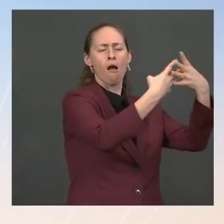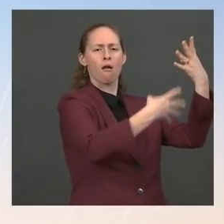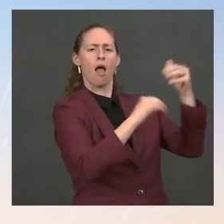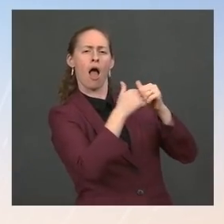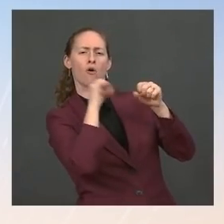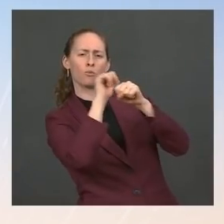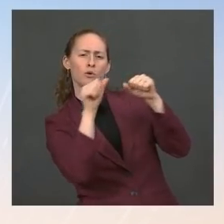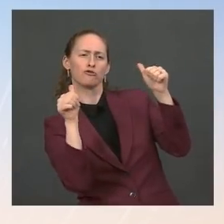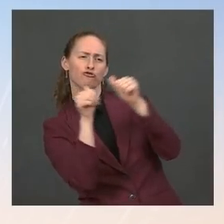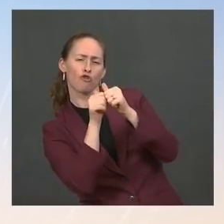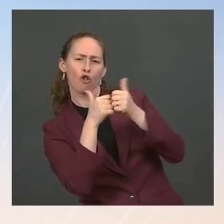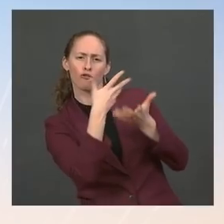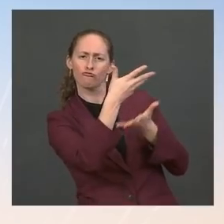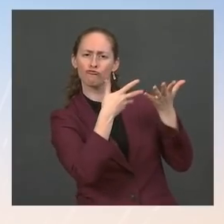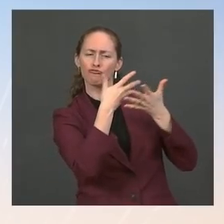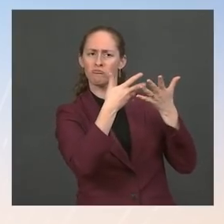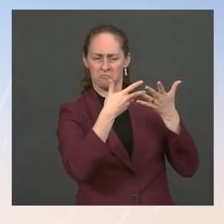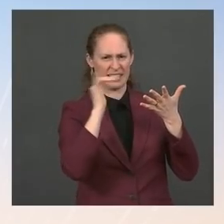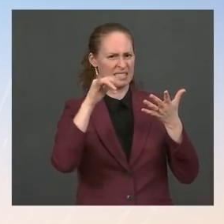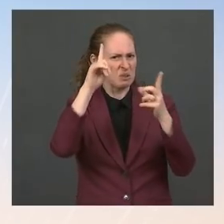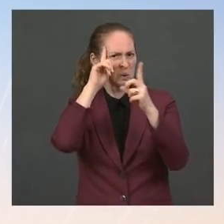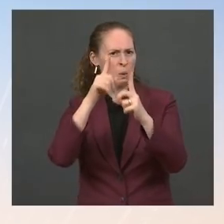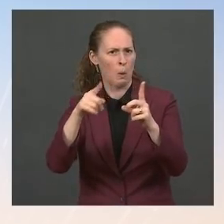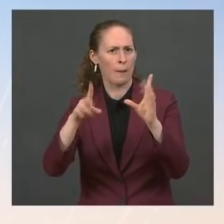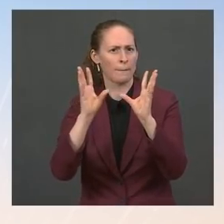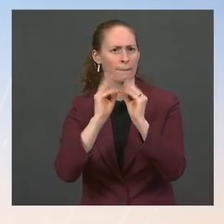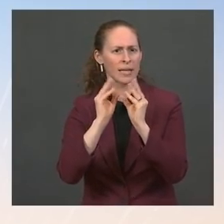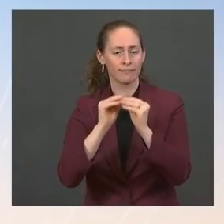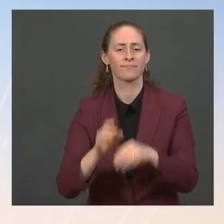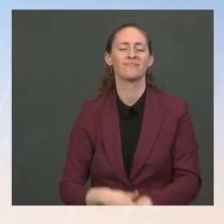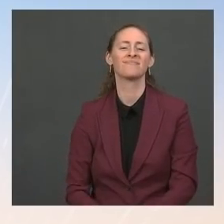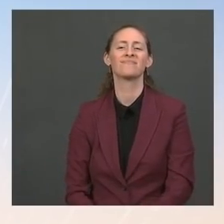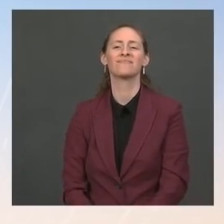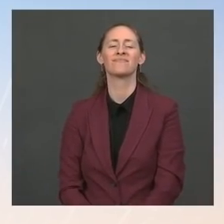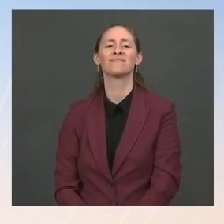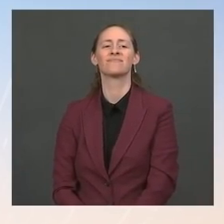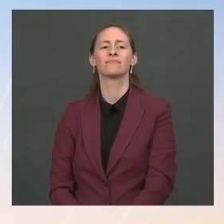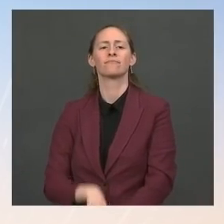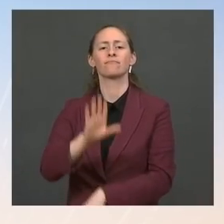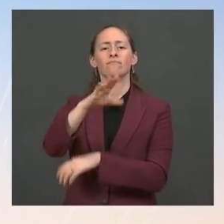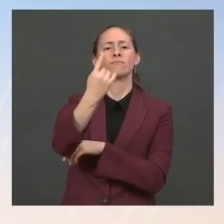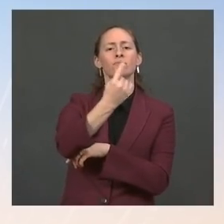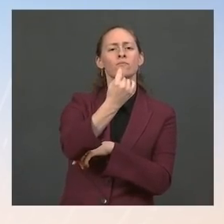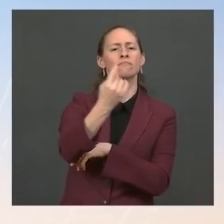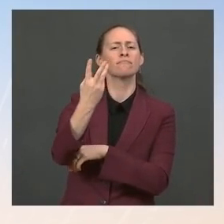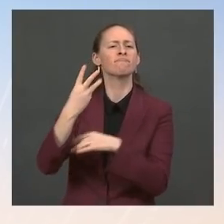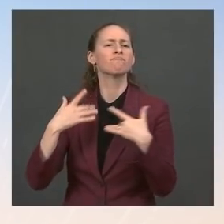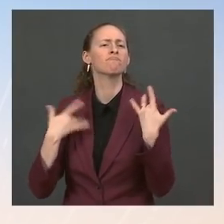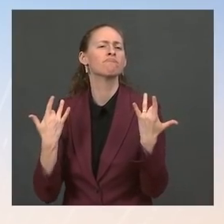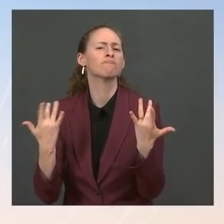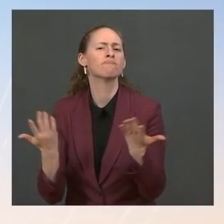to highlight how his Bipartisan Infrastructure Deal delivers for the American people. So, on Tuesday, he's going to be visit --